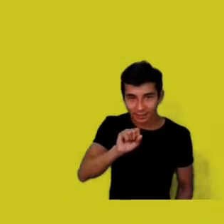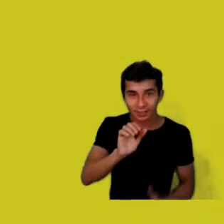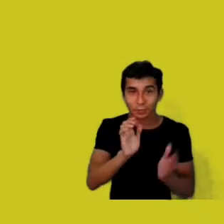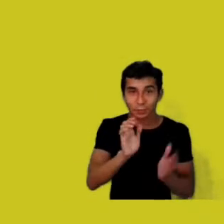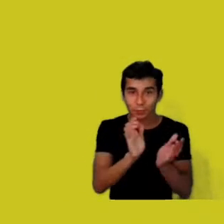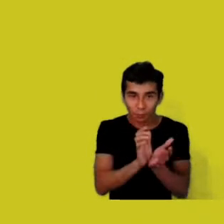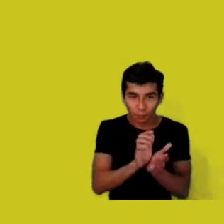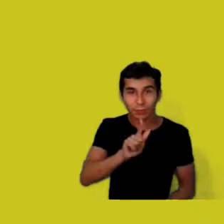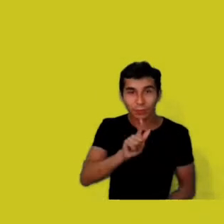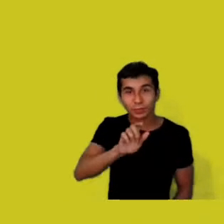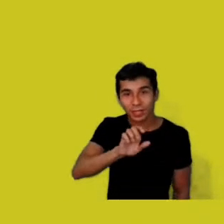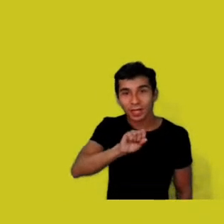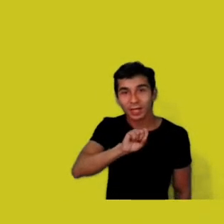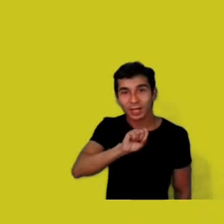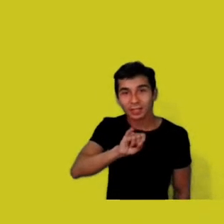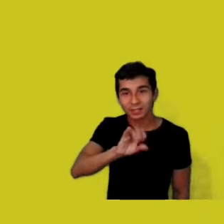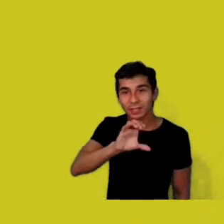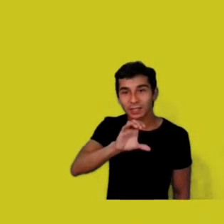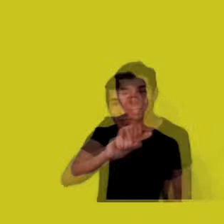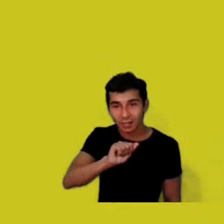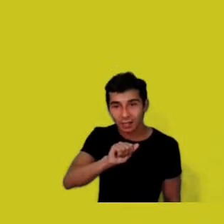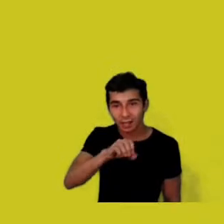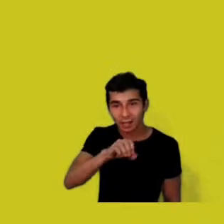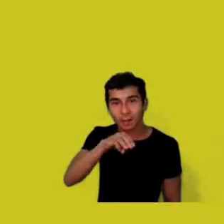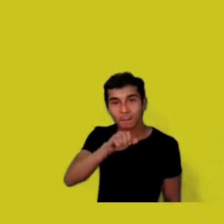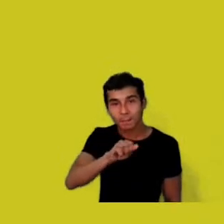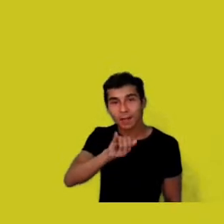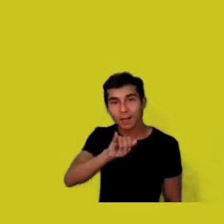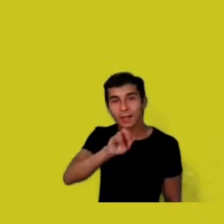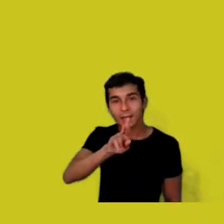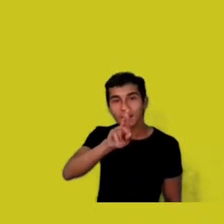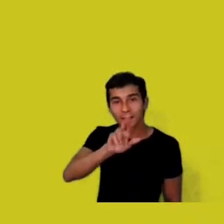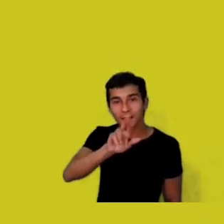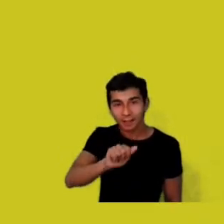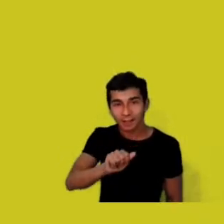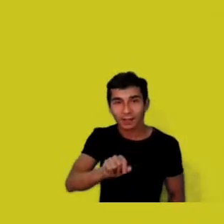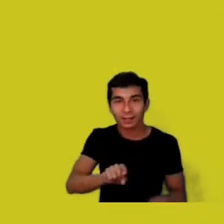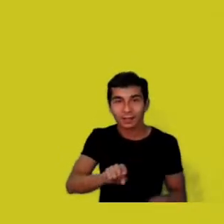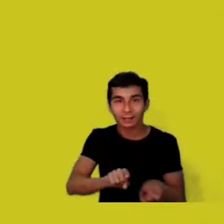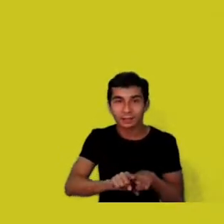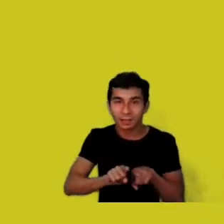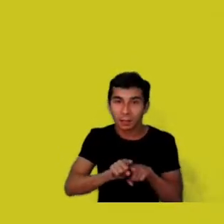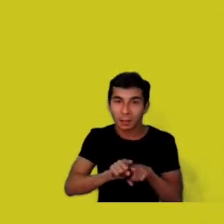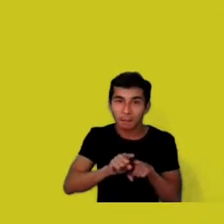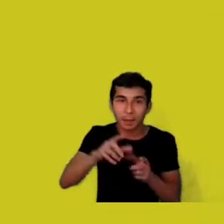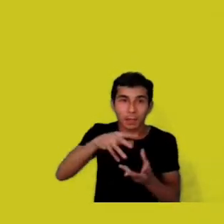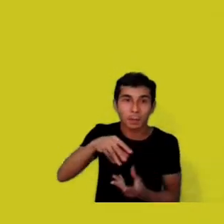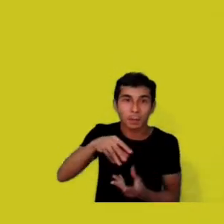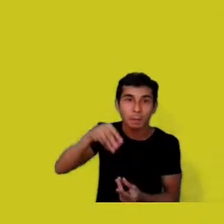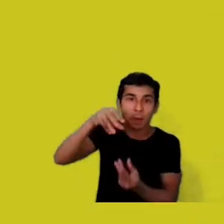and perhaps other beings who are around you in this staff,